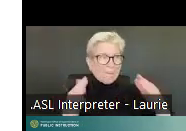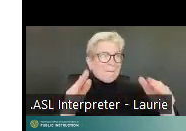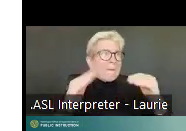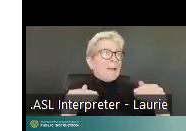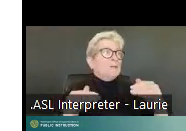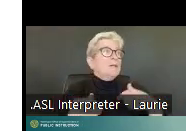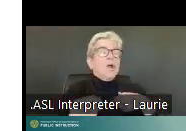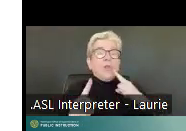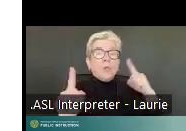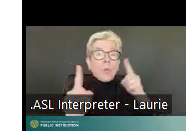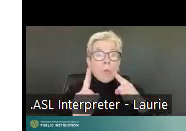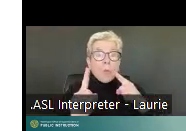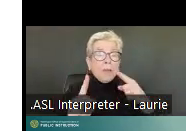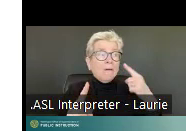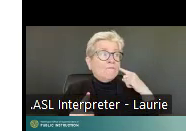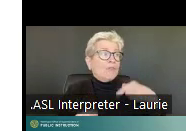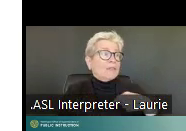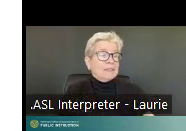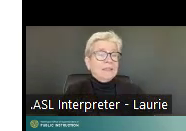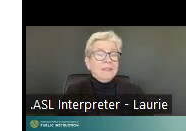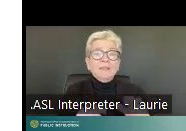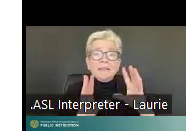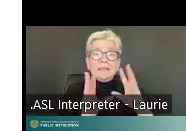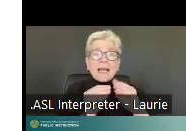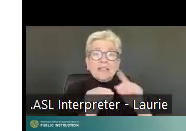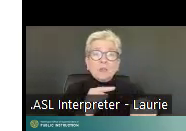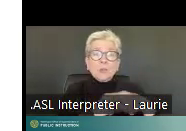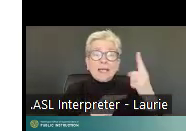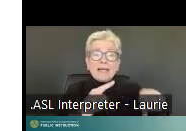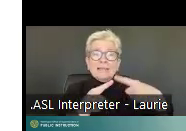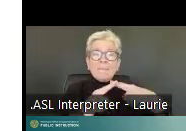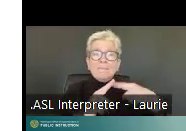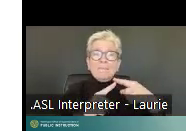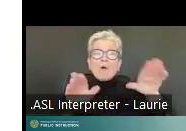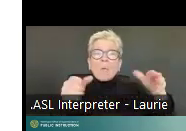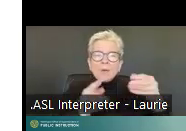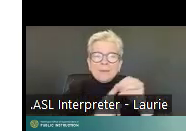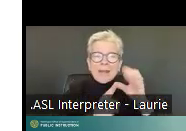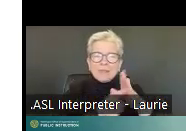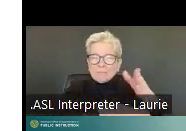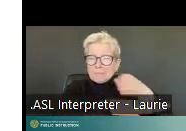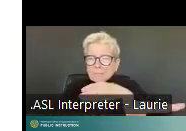the goal of this session today is really about orientation, boosting orientation.